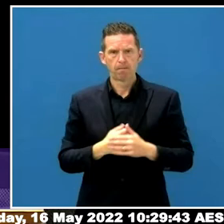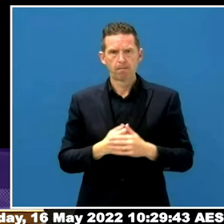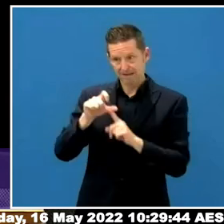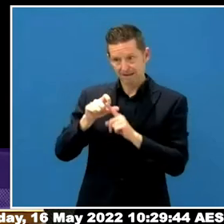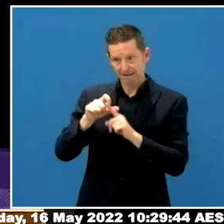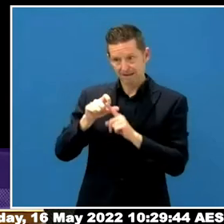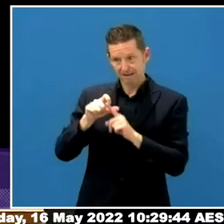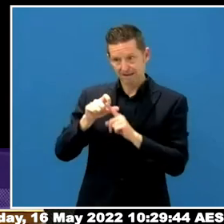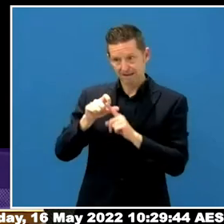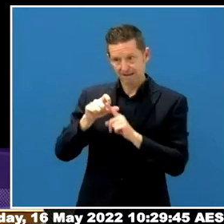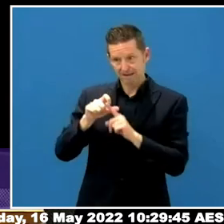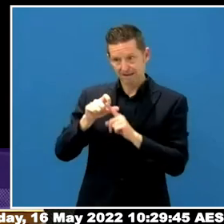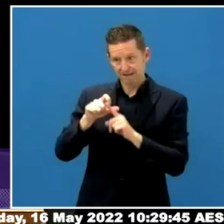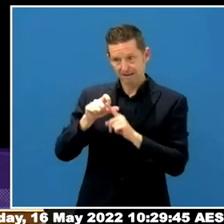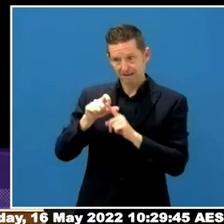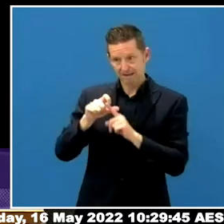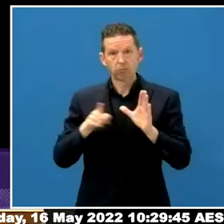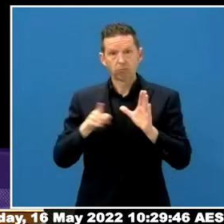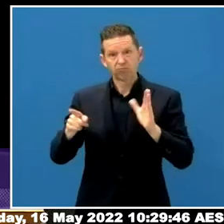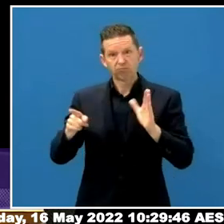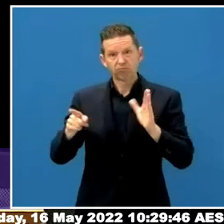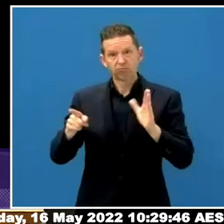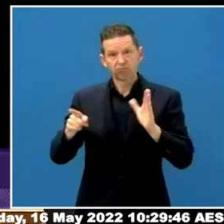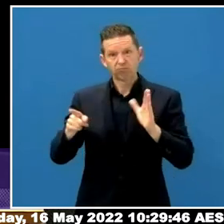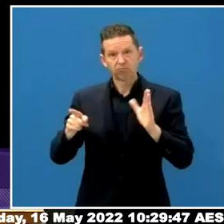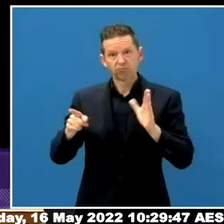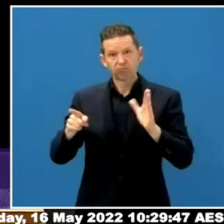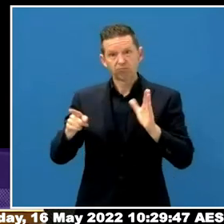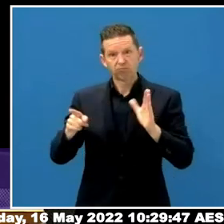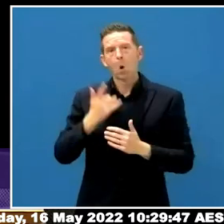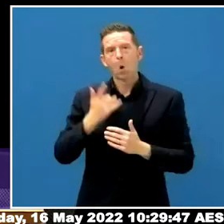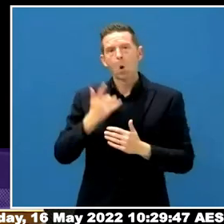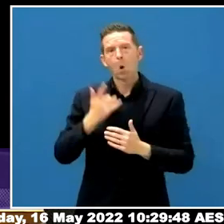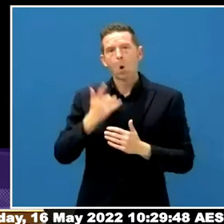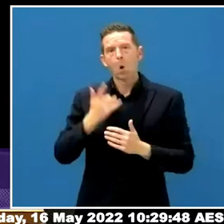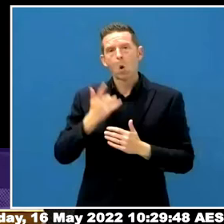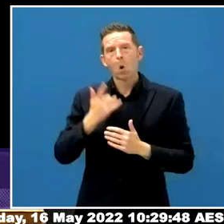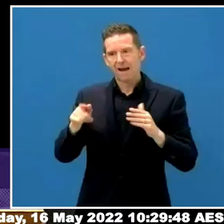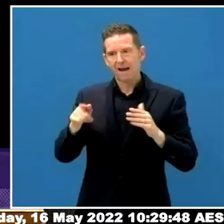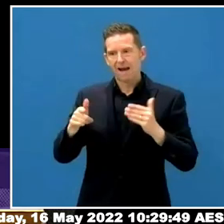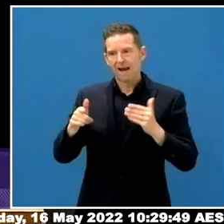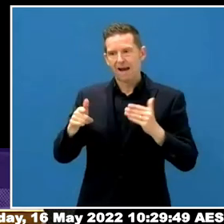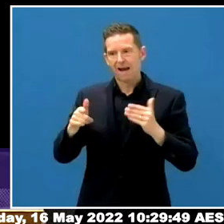died. At the time of her death, Ms Aprem was living in supported accommodation provided by